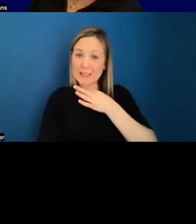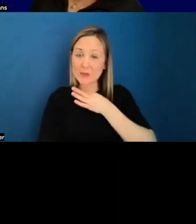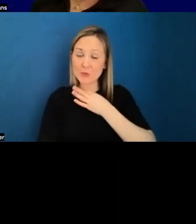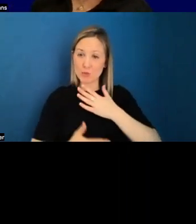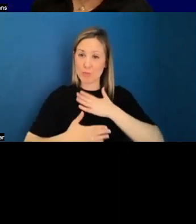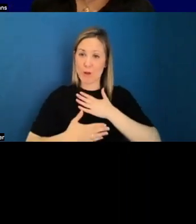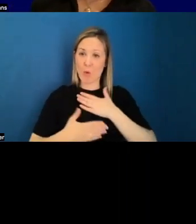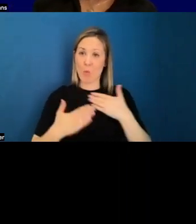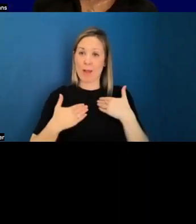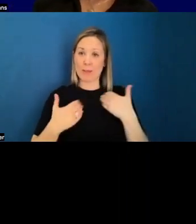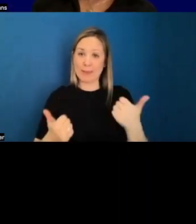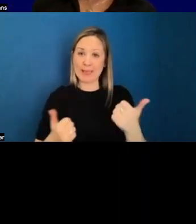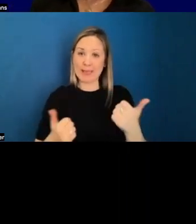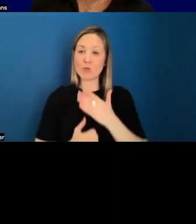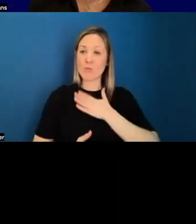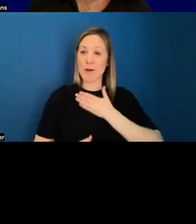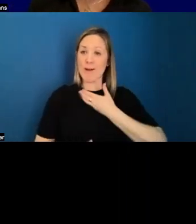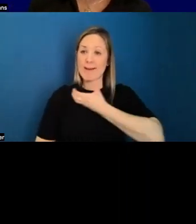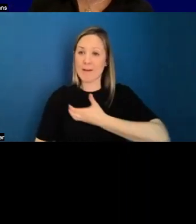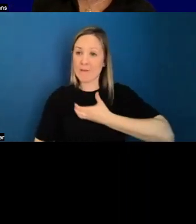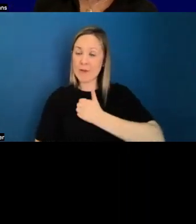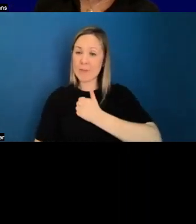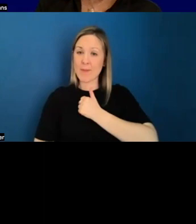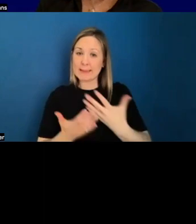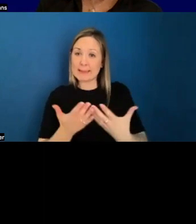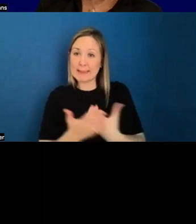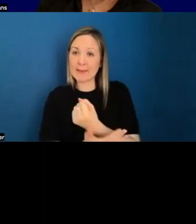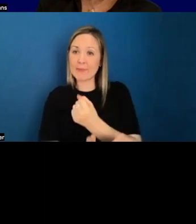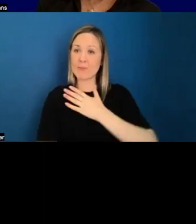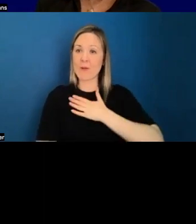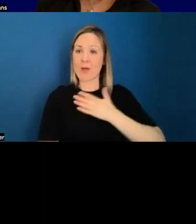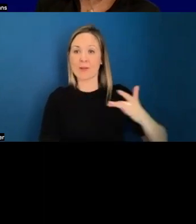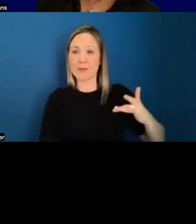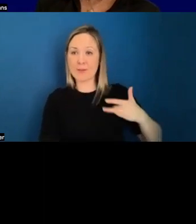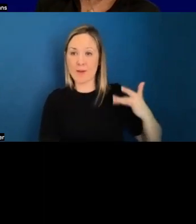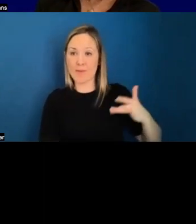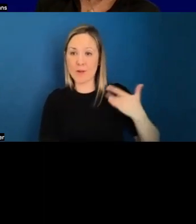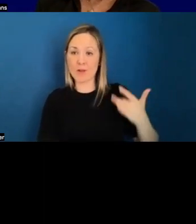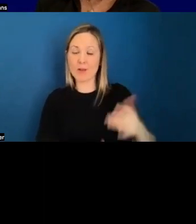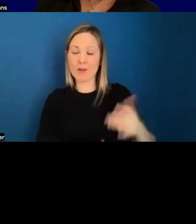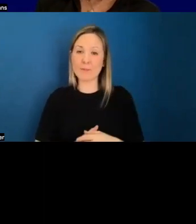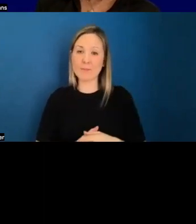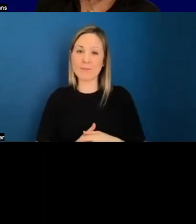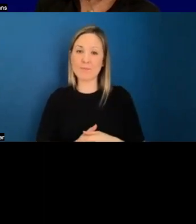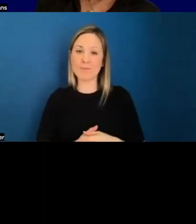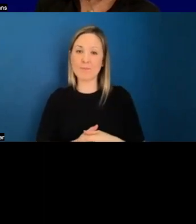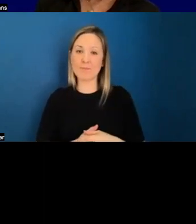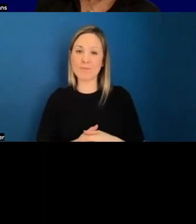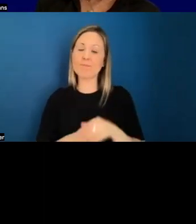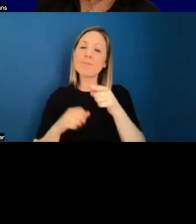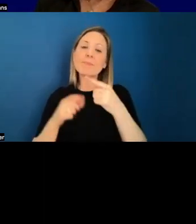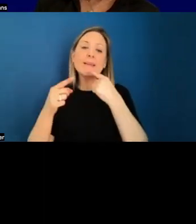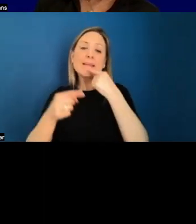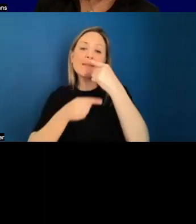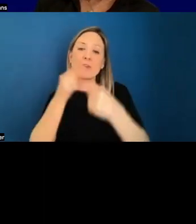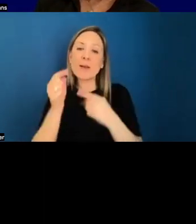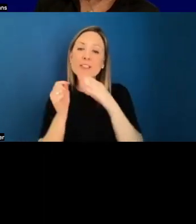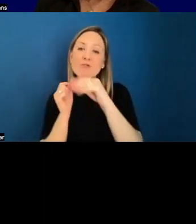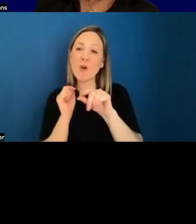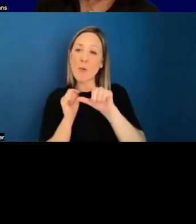to my comfort and my safety and my survival? Information from 11 of the 12 cranial nerves